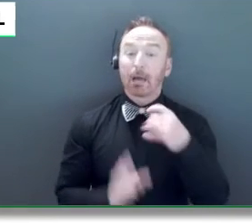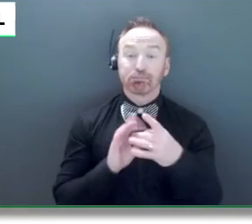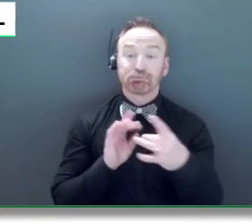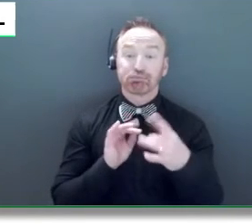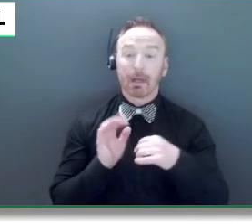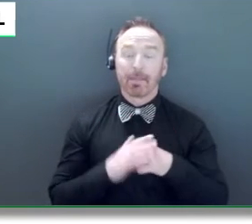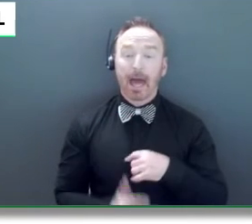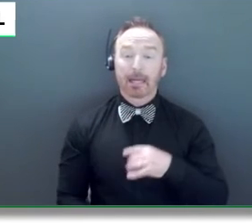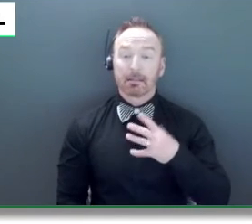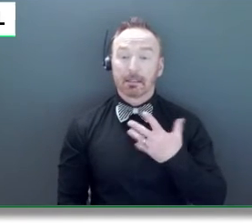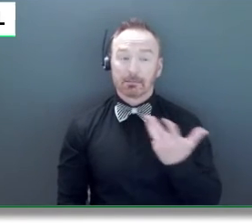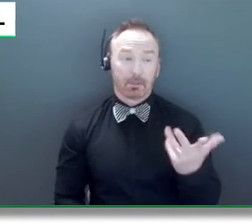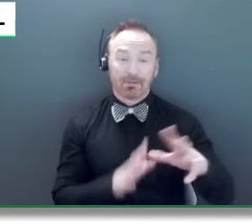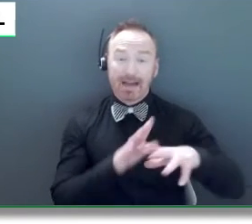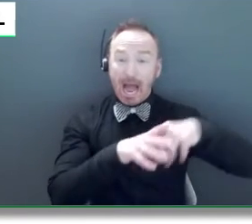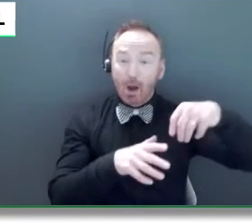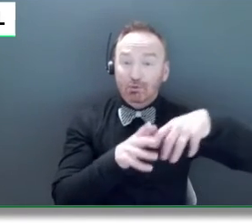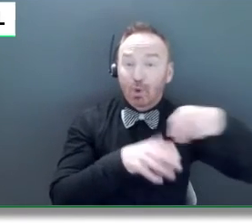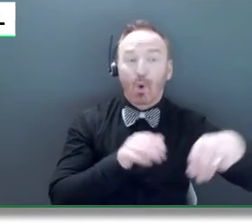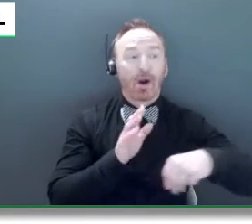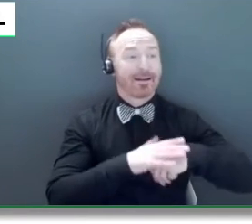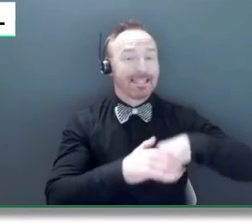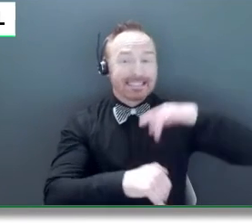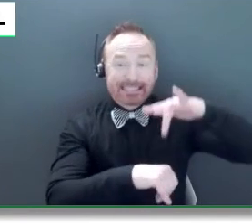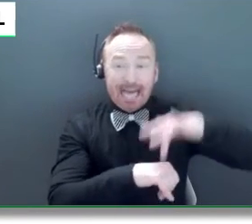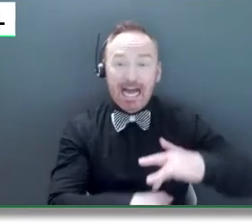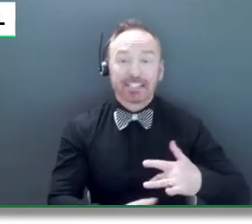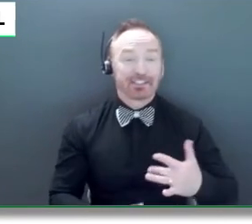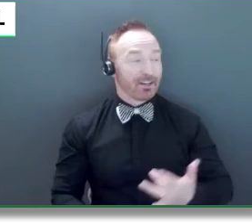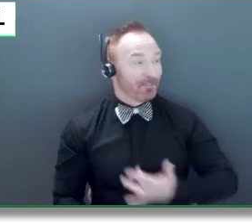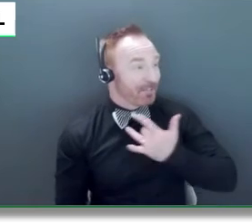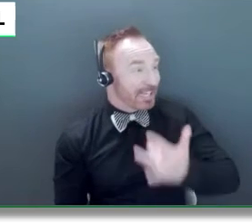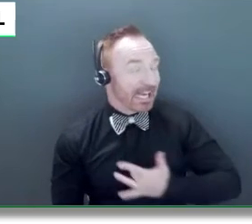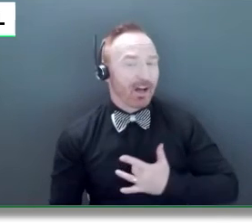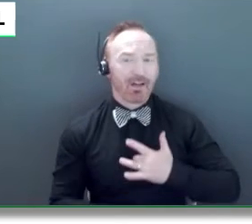experiencing the parks um should be for everyone and they do an excellent job at